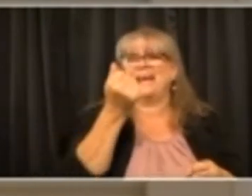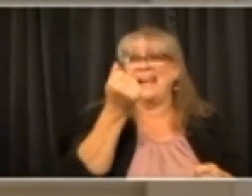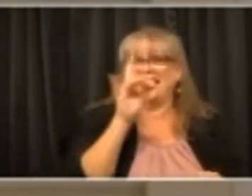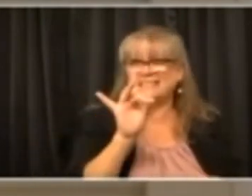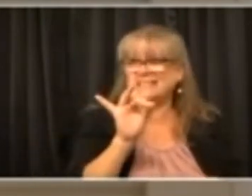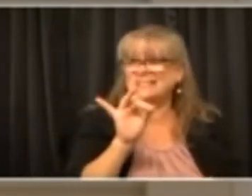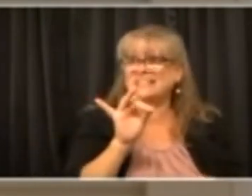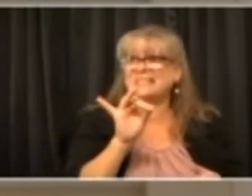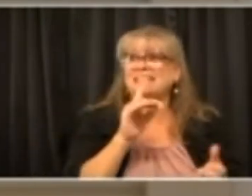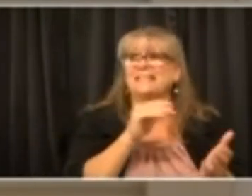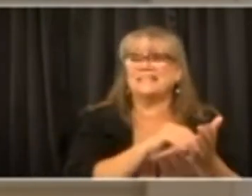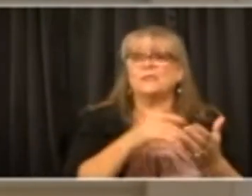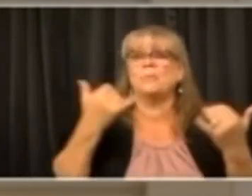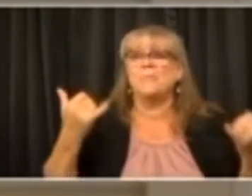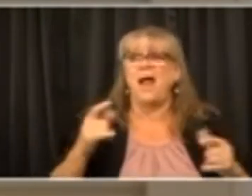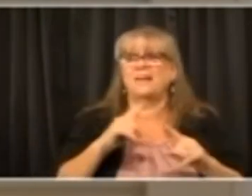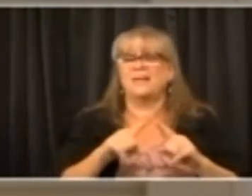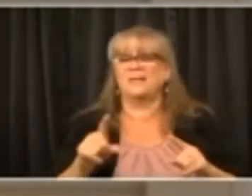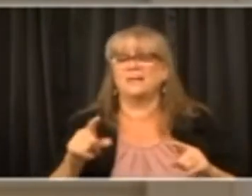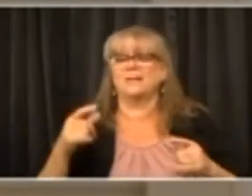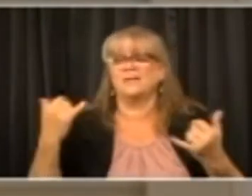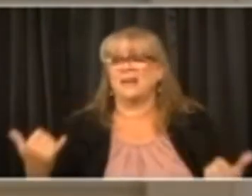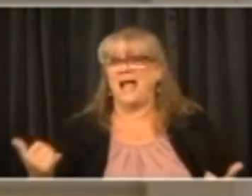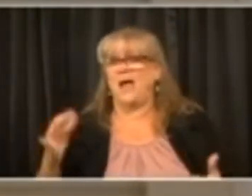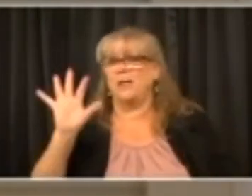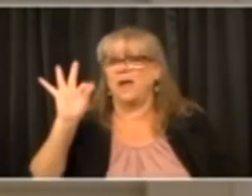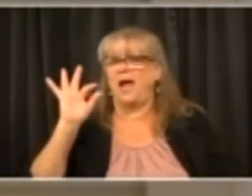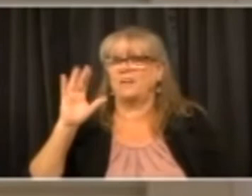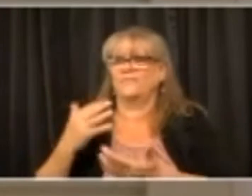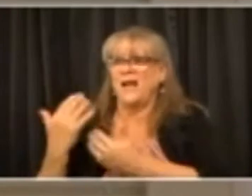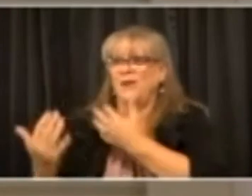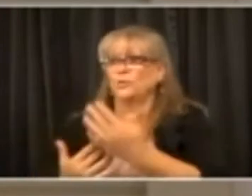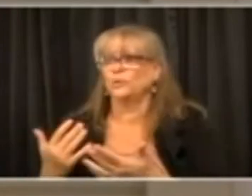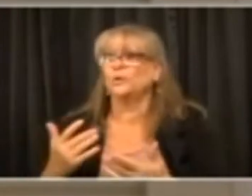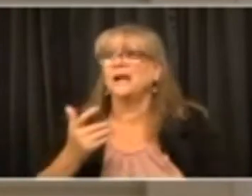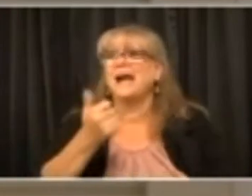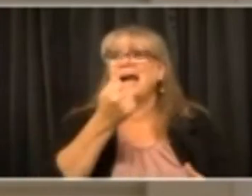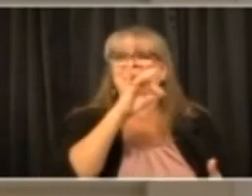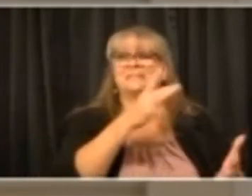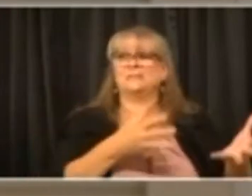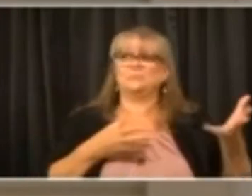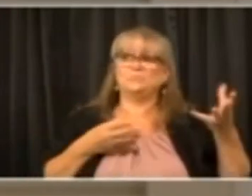40 million dollars in 2018 so we're still ahead of 2018.